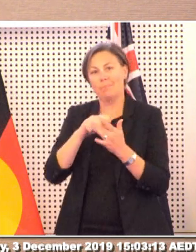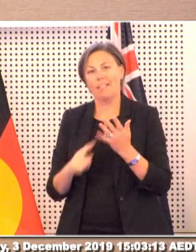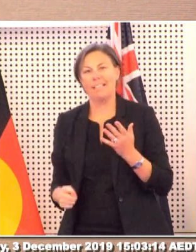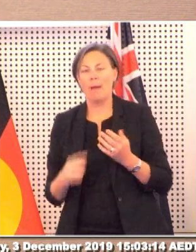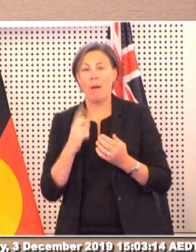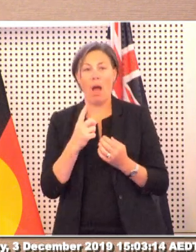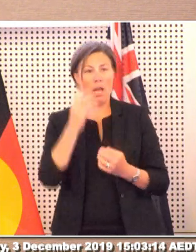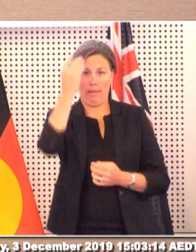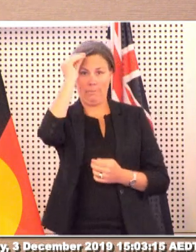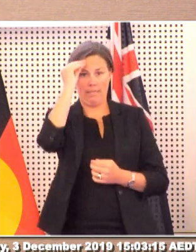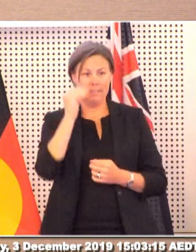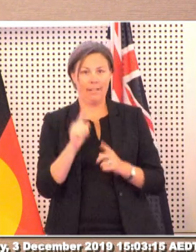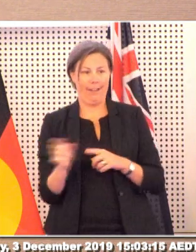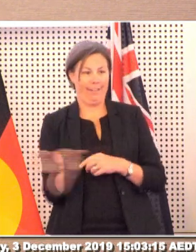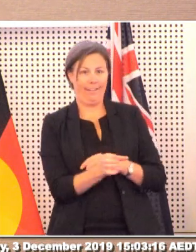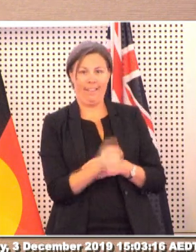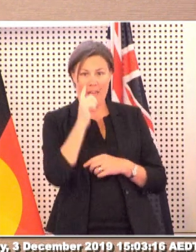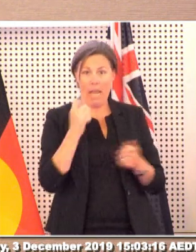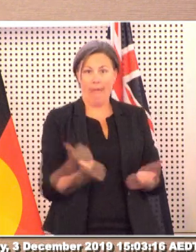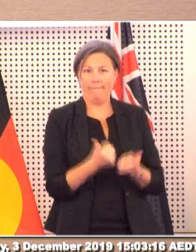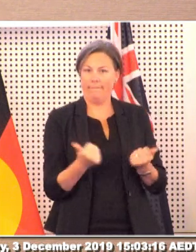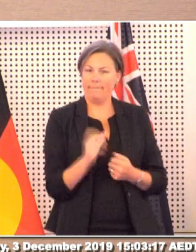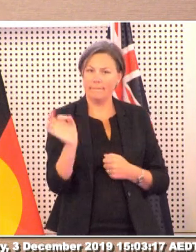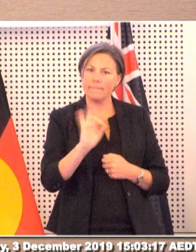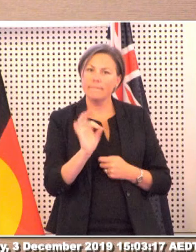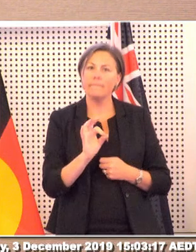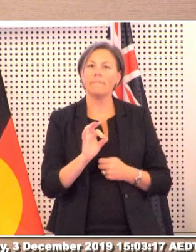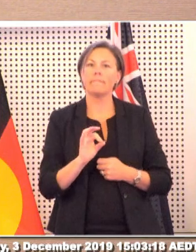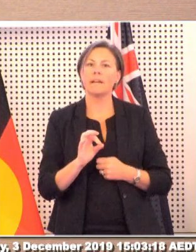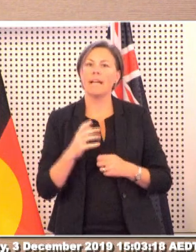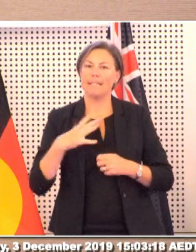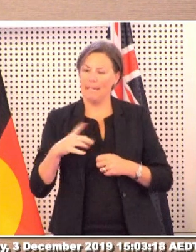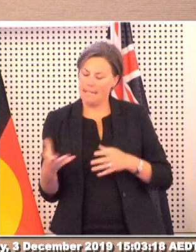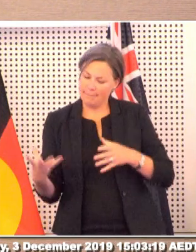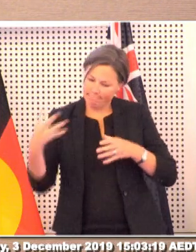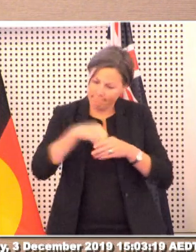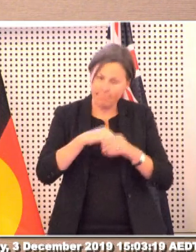It’s being part of the actual organisation, the governance of the organisation,